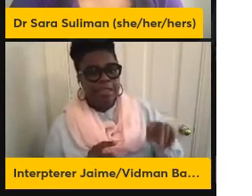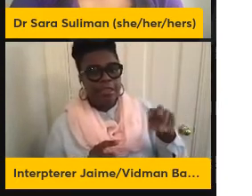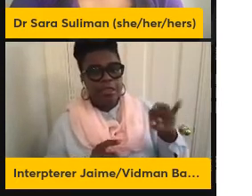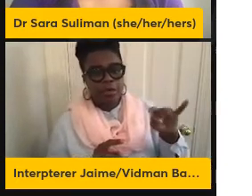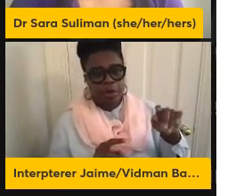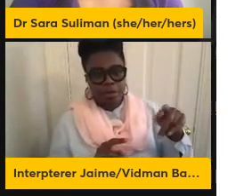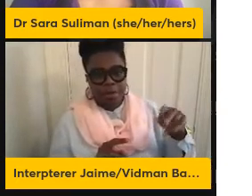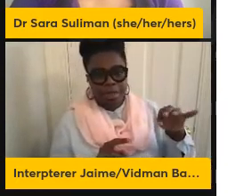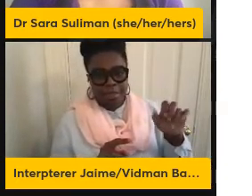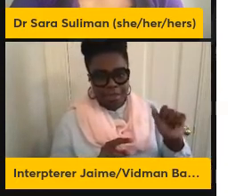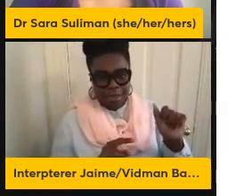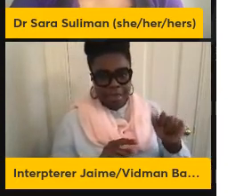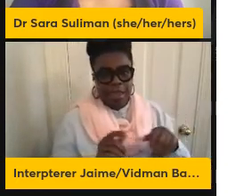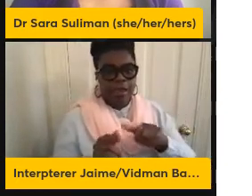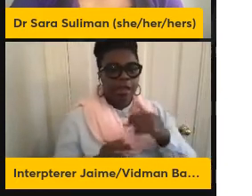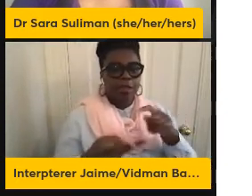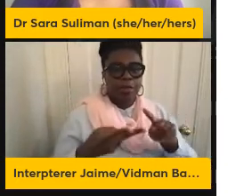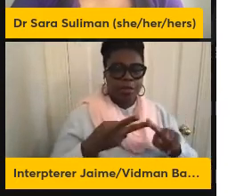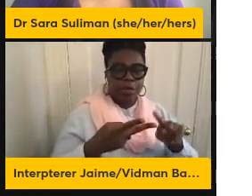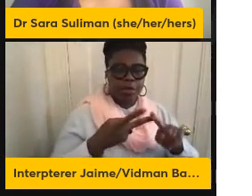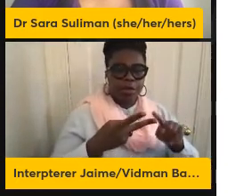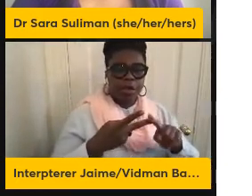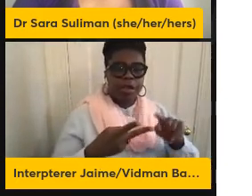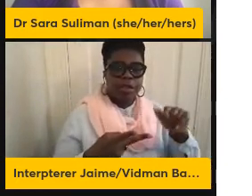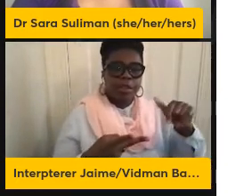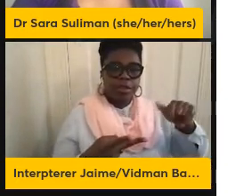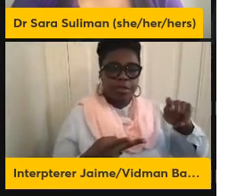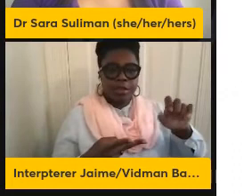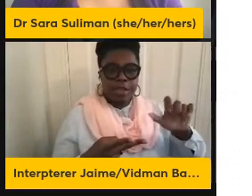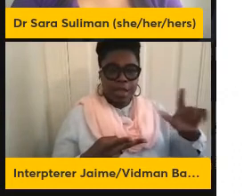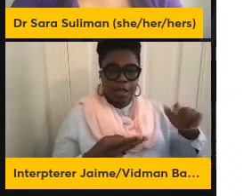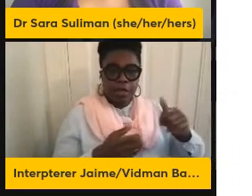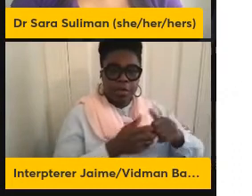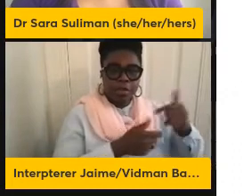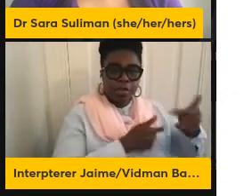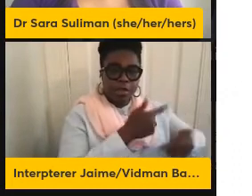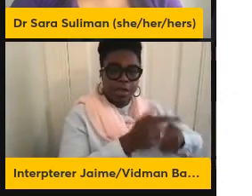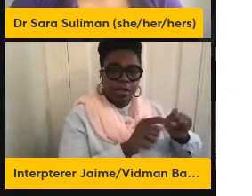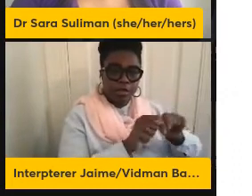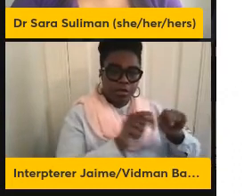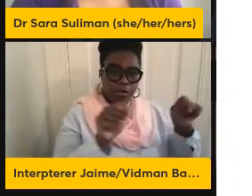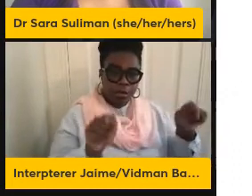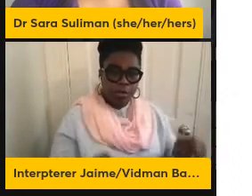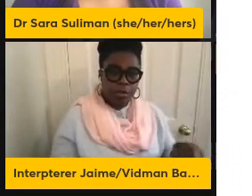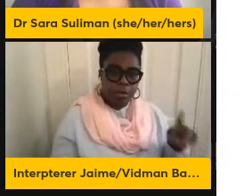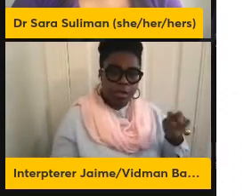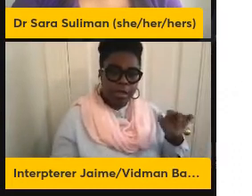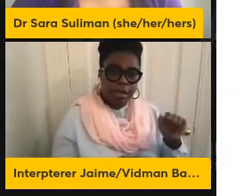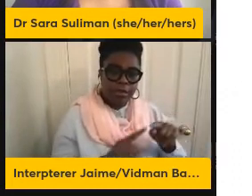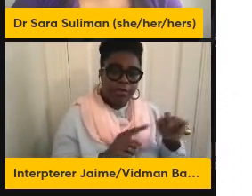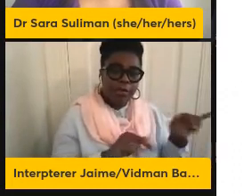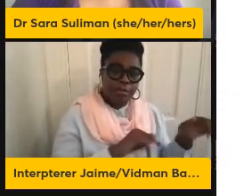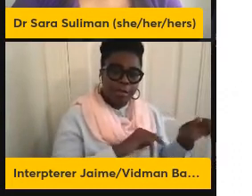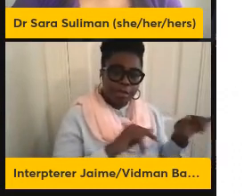And another example where EQ to studies using genetic and transcription transcriptional data from the same participants